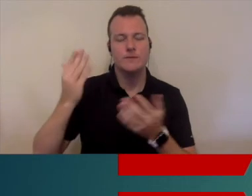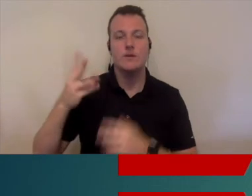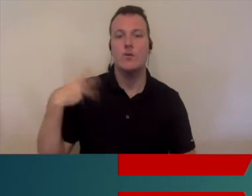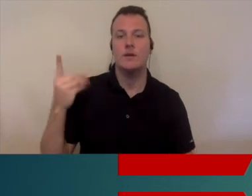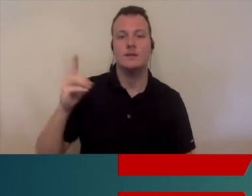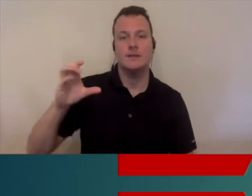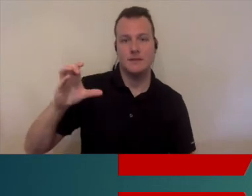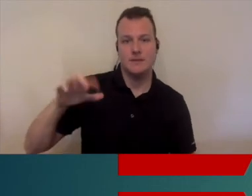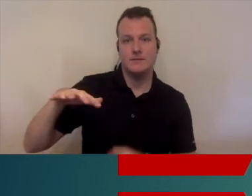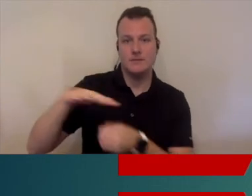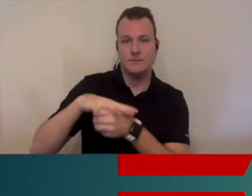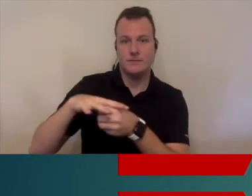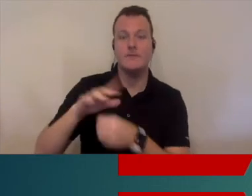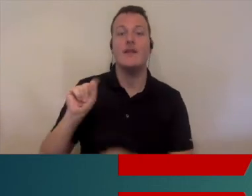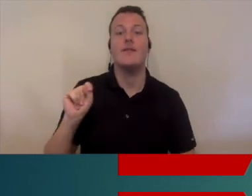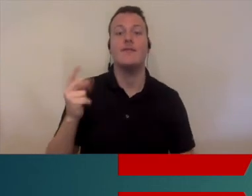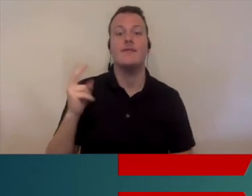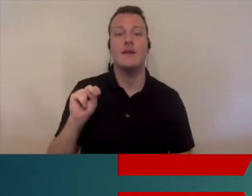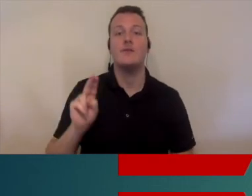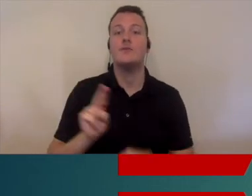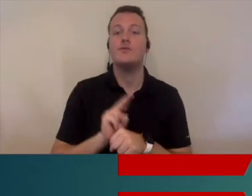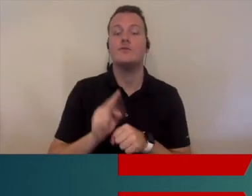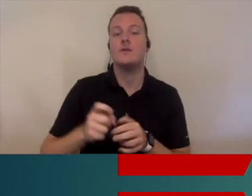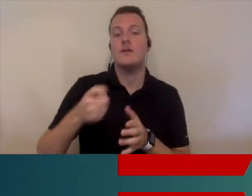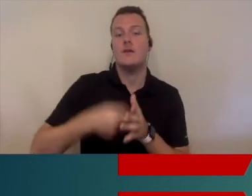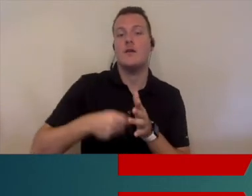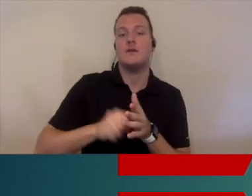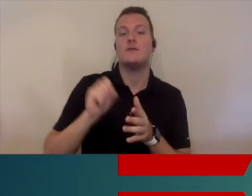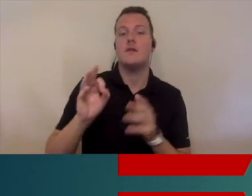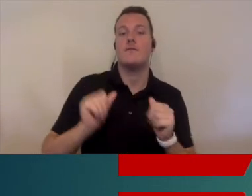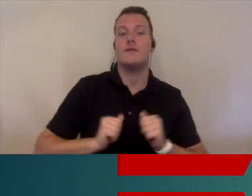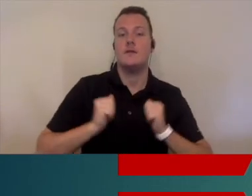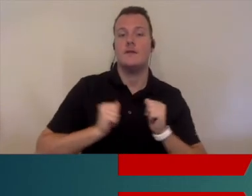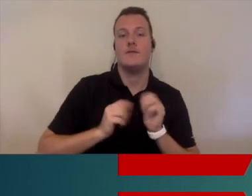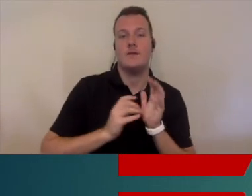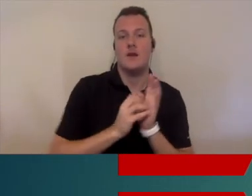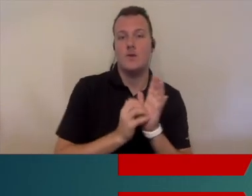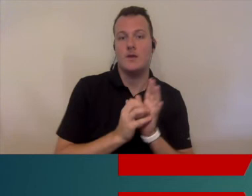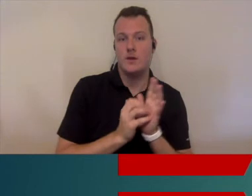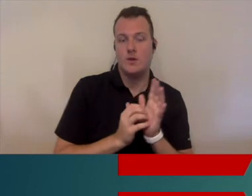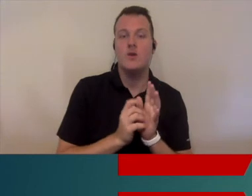Washington DC area. Then you're going to use a cost-of-living calculator to put